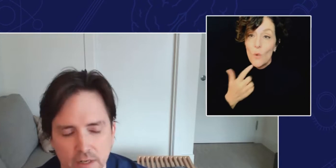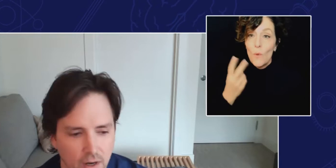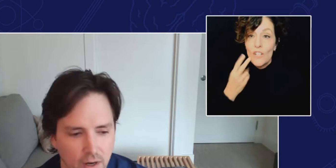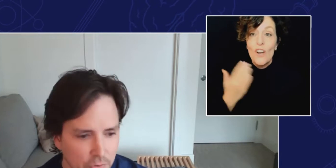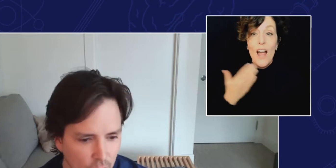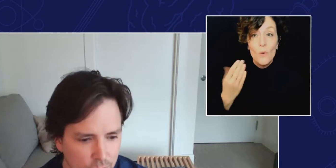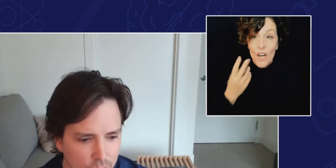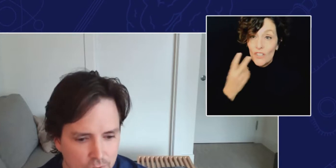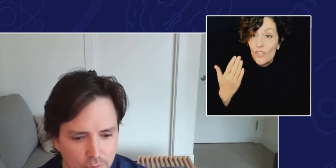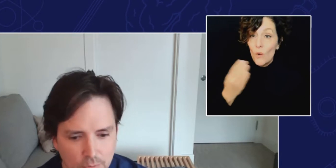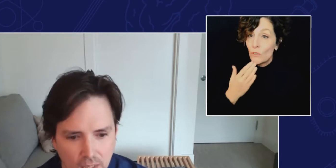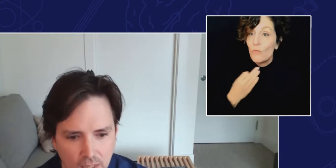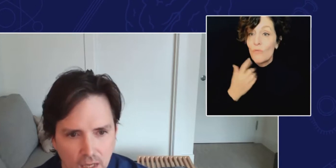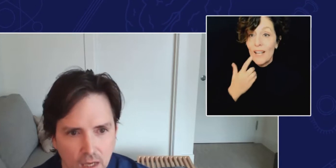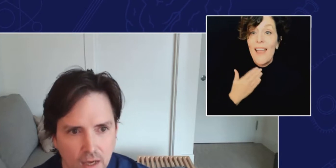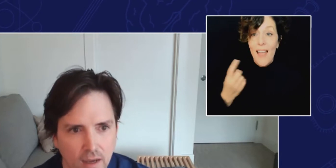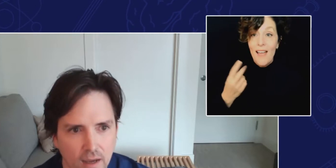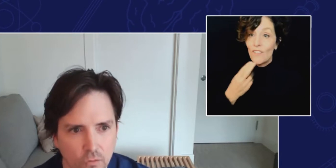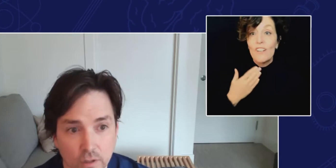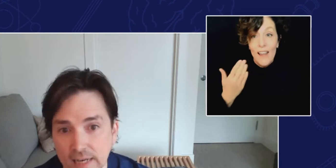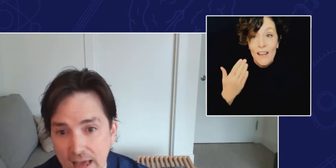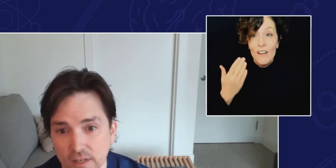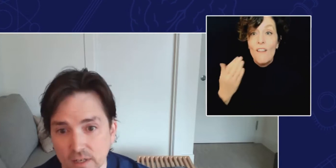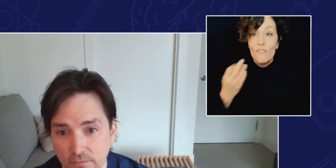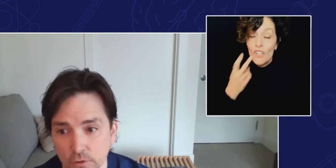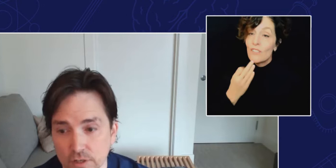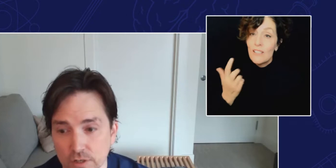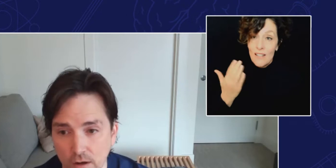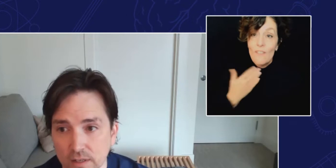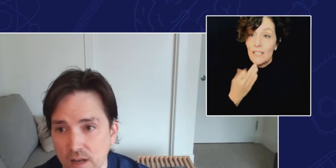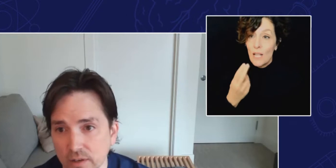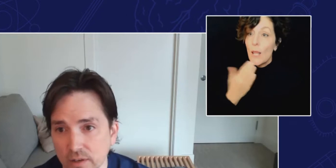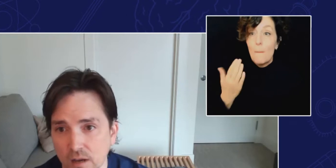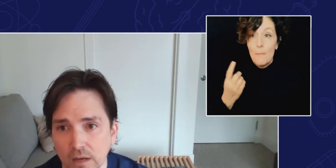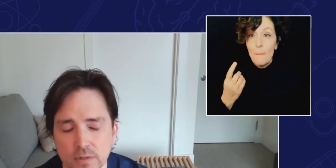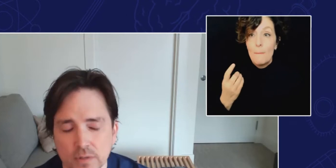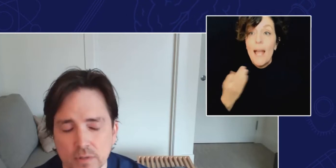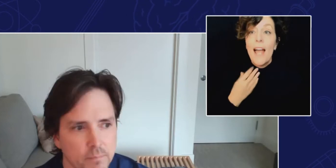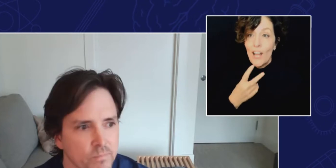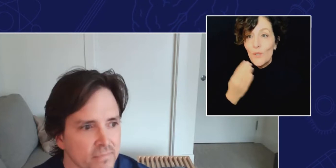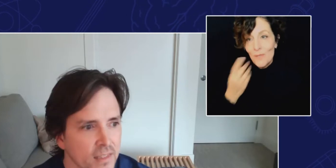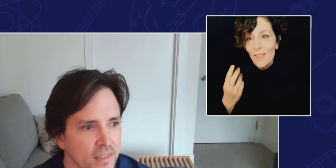and on your own to really advocate for yourself and set things up how you need them.